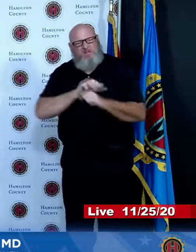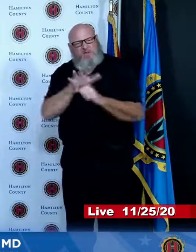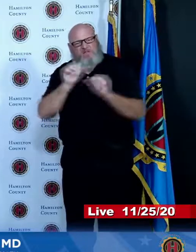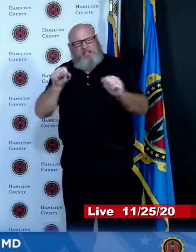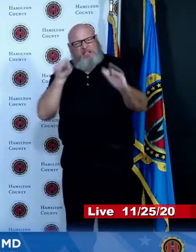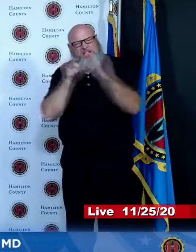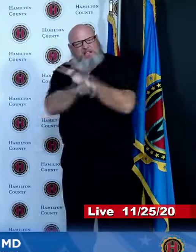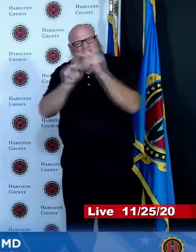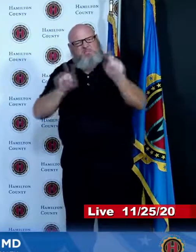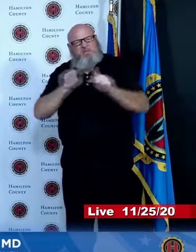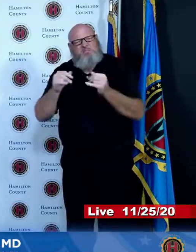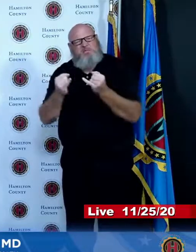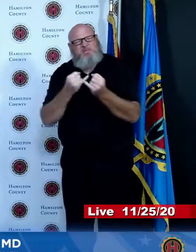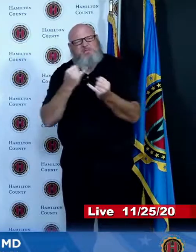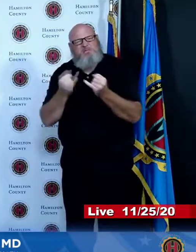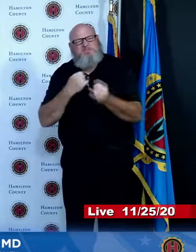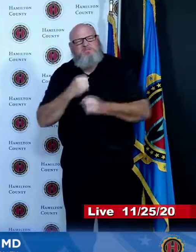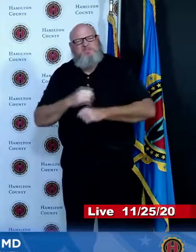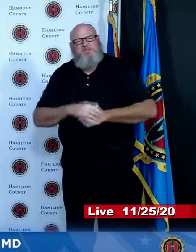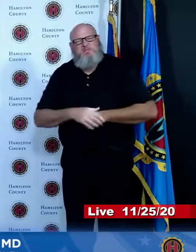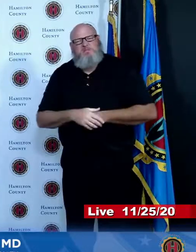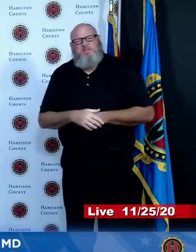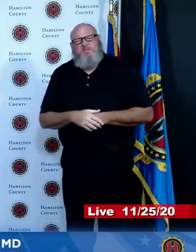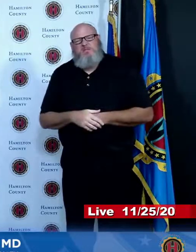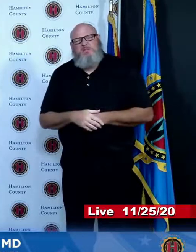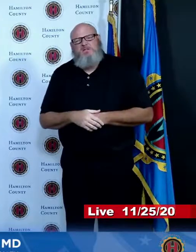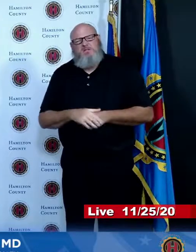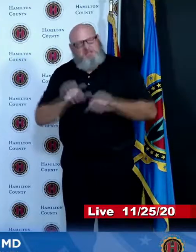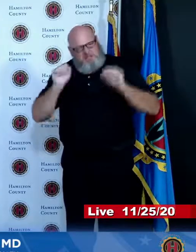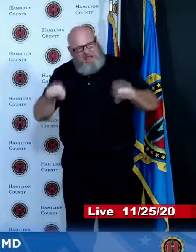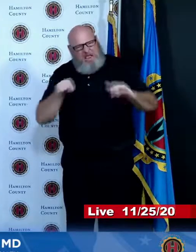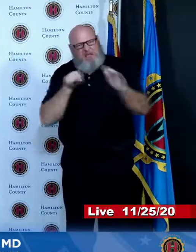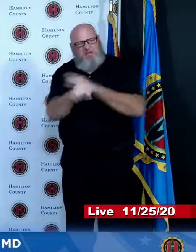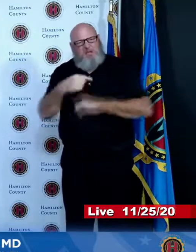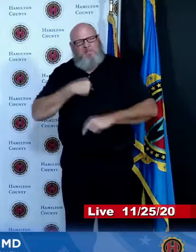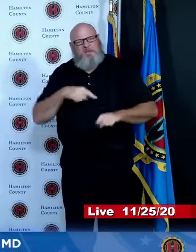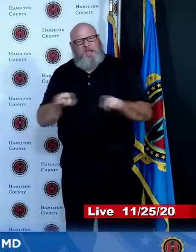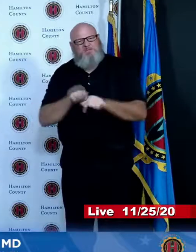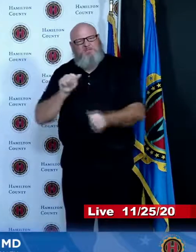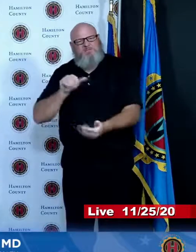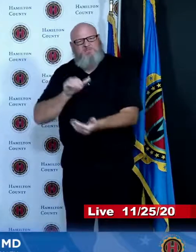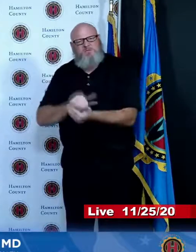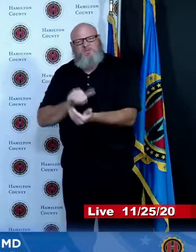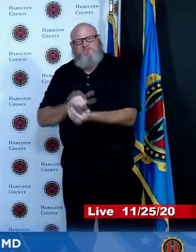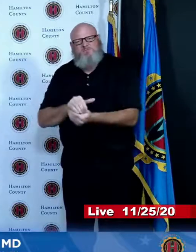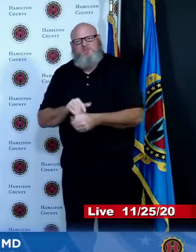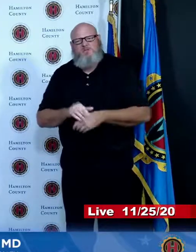and and I think about my kids you know I have two two school age kids and me and I sure want